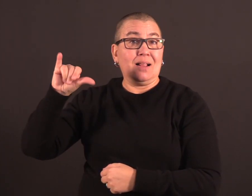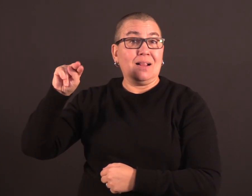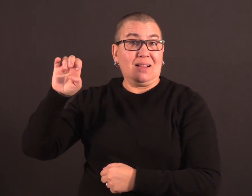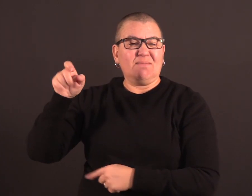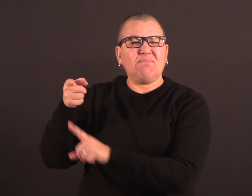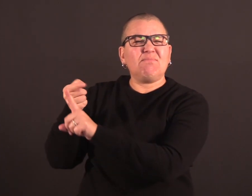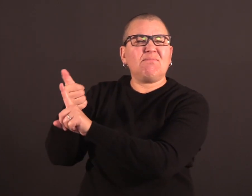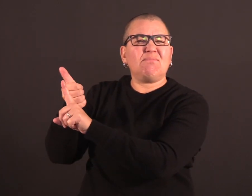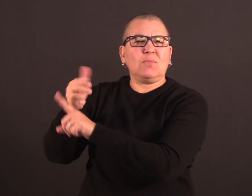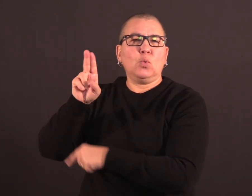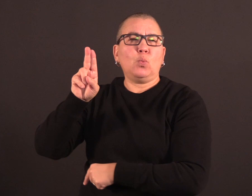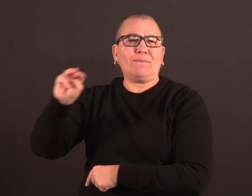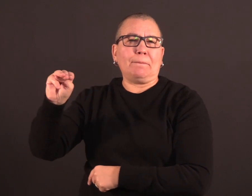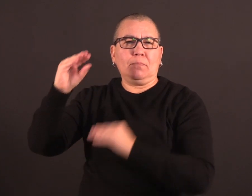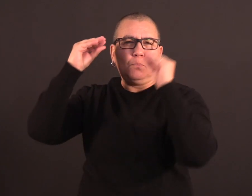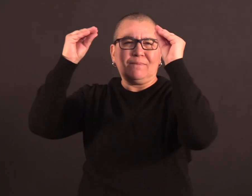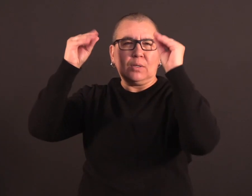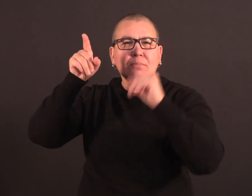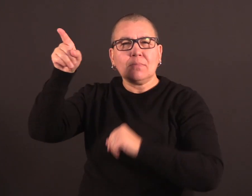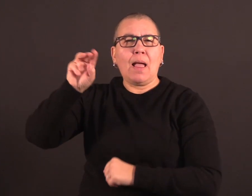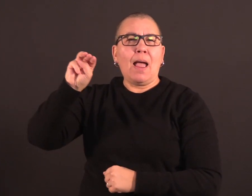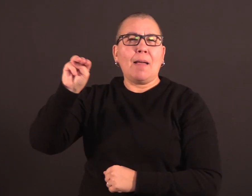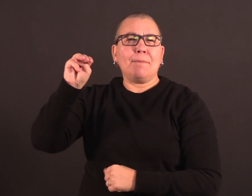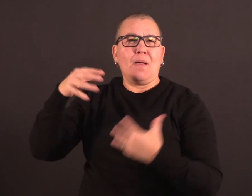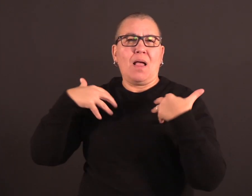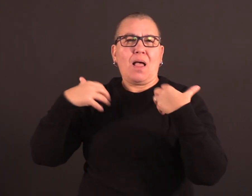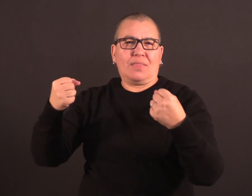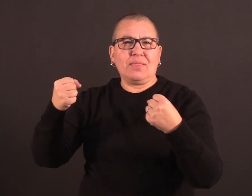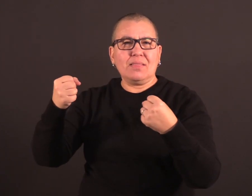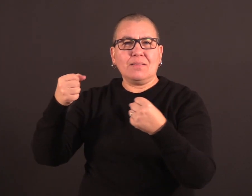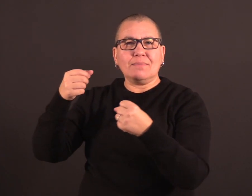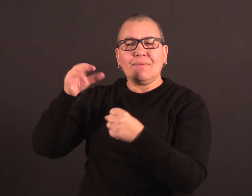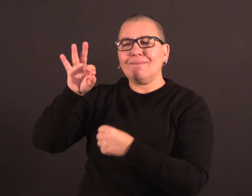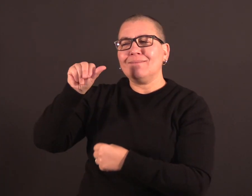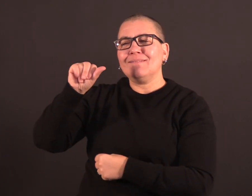current rise in COVID-19 activity, University of Minnesota professor